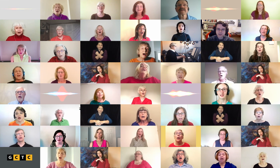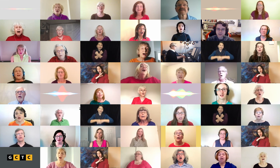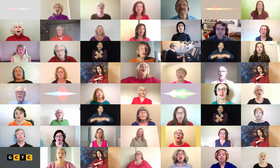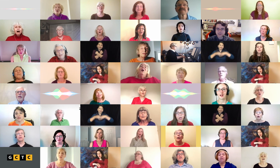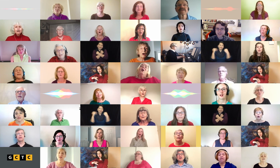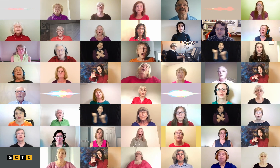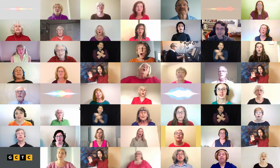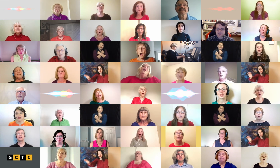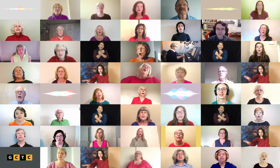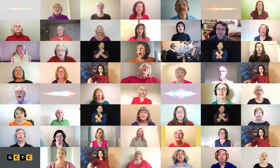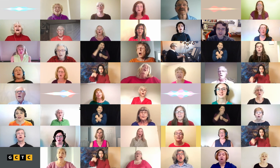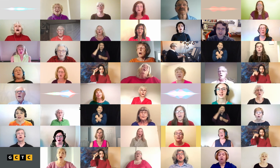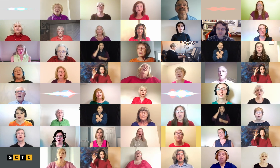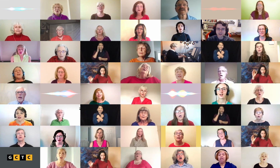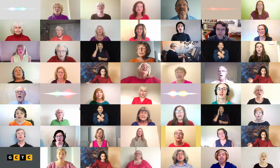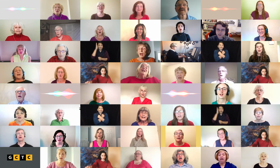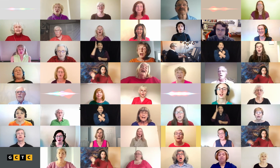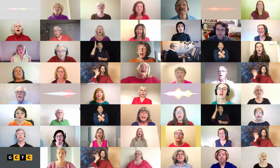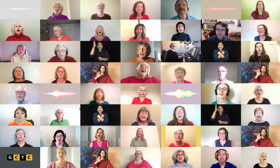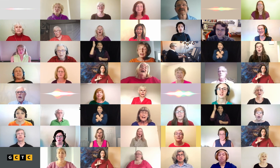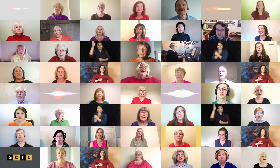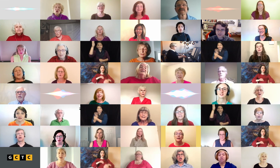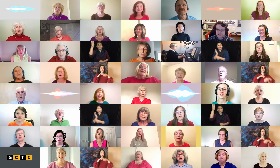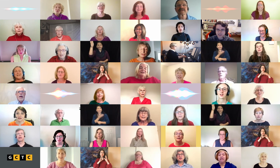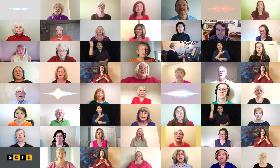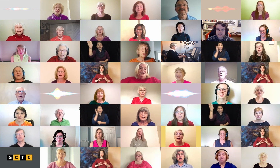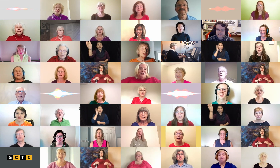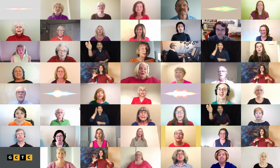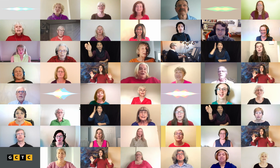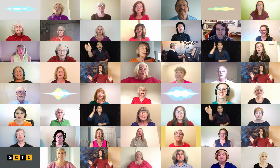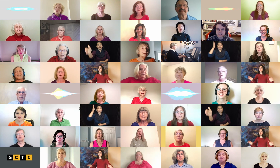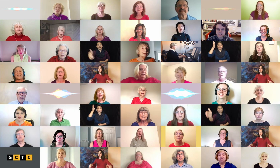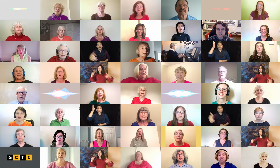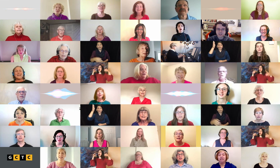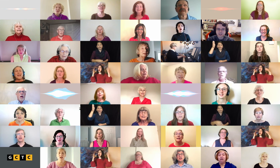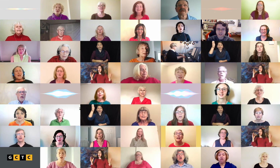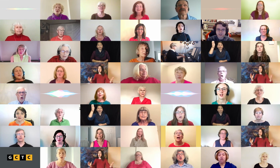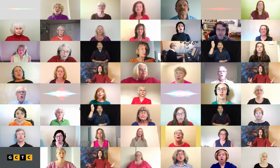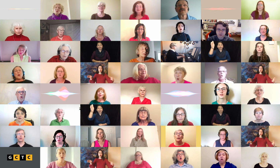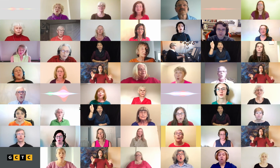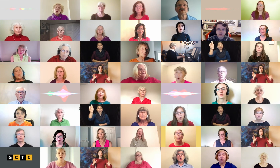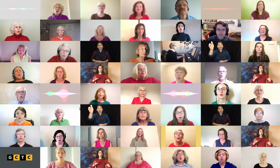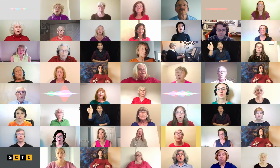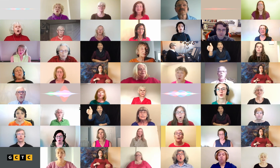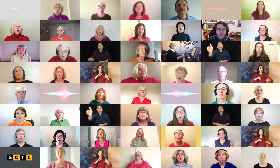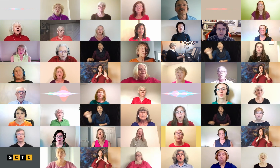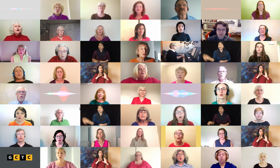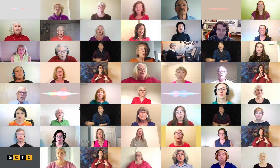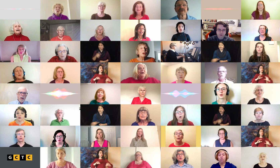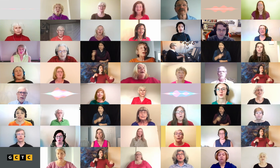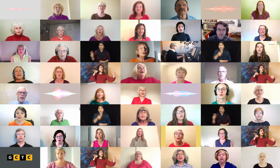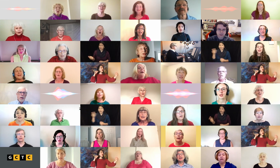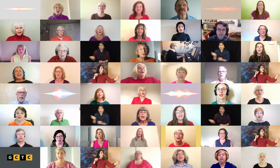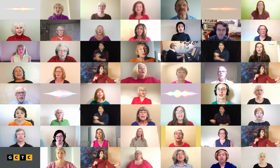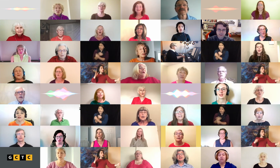H: Love, oh, destiny. L: Love is our, Love is our destiny. L: No greater,